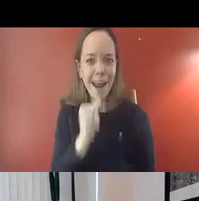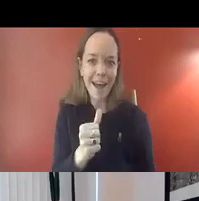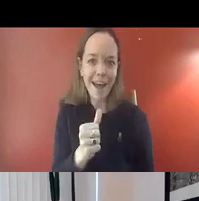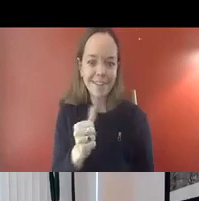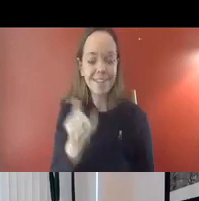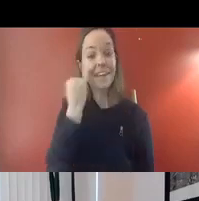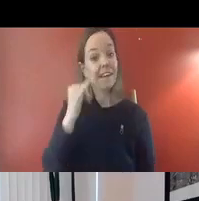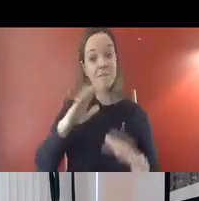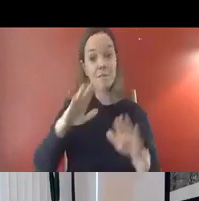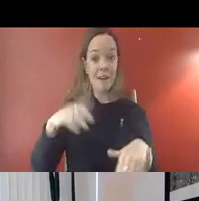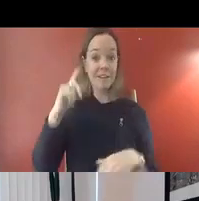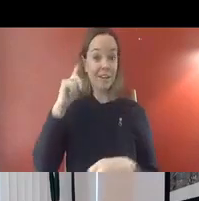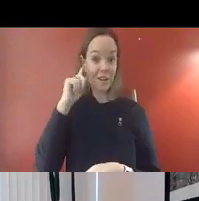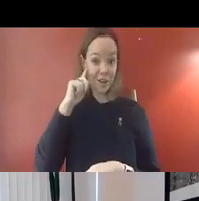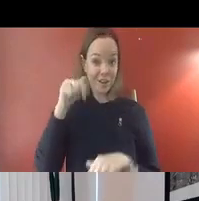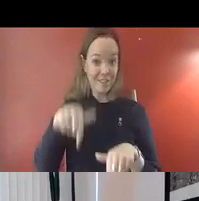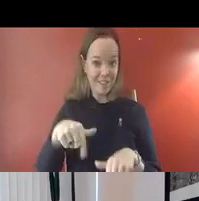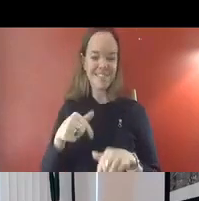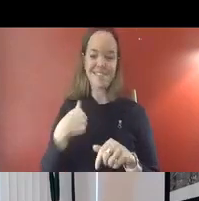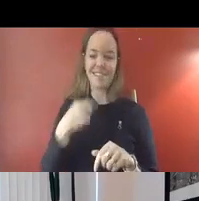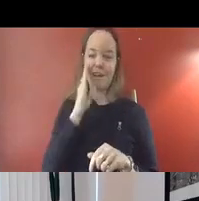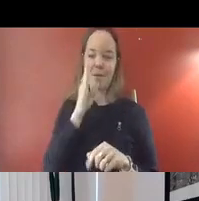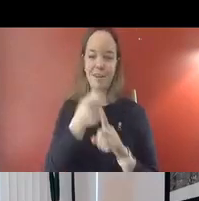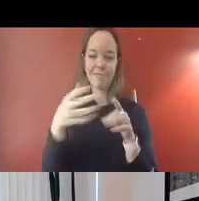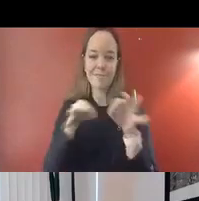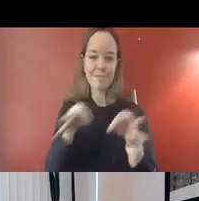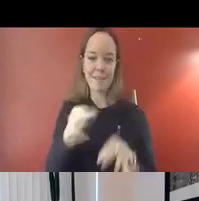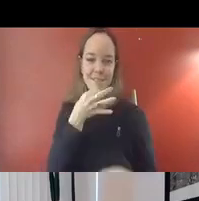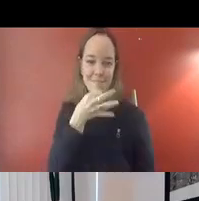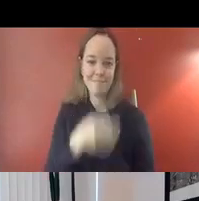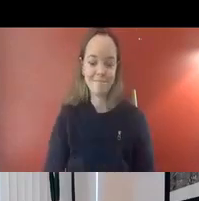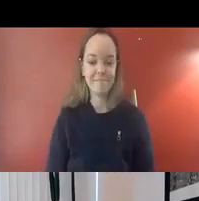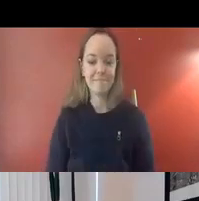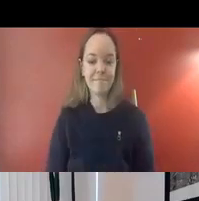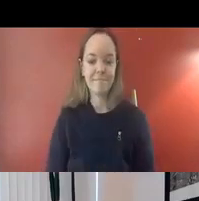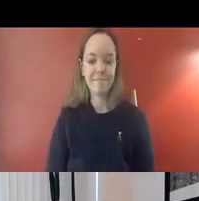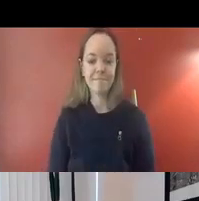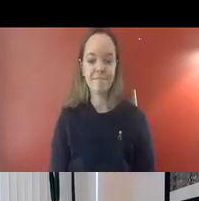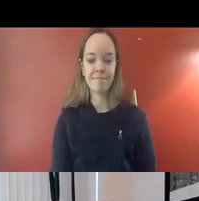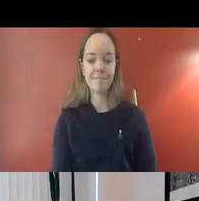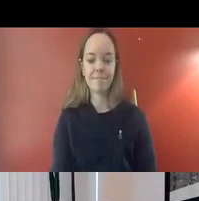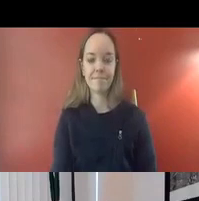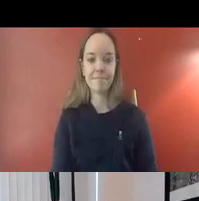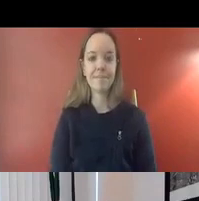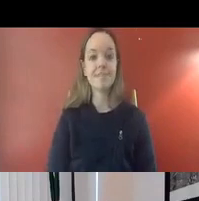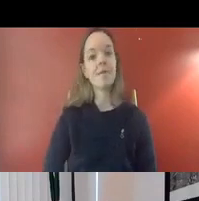give me a minute and I'll explain it. So the not? And then if you haven't heard of it, practice of three goods things is based give me a minute and I'll explain it. So the